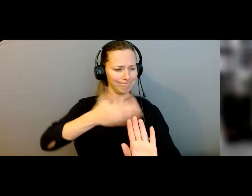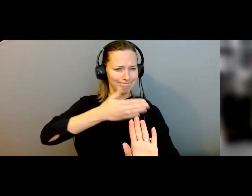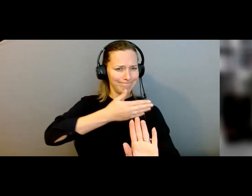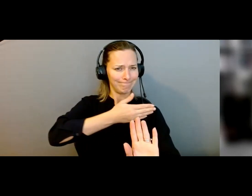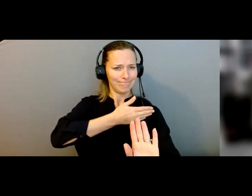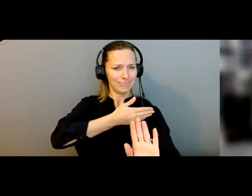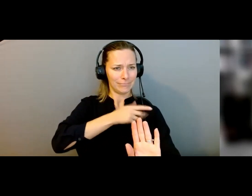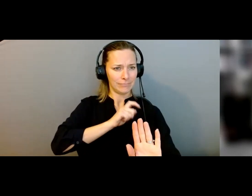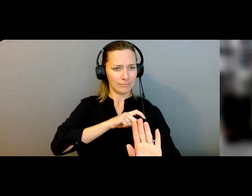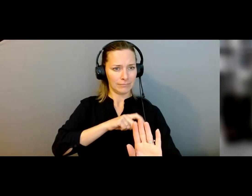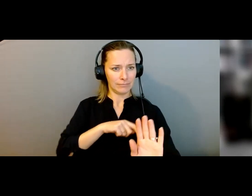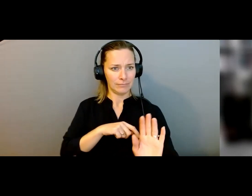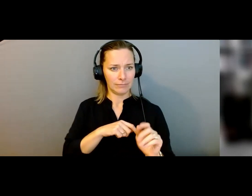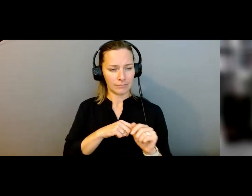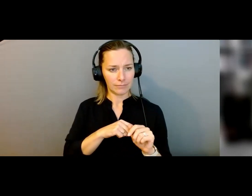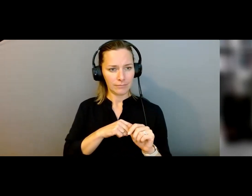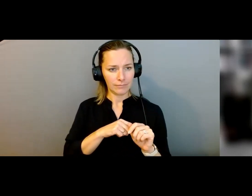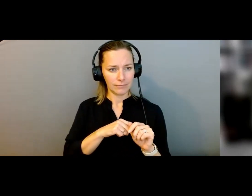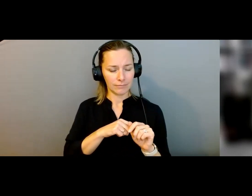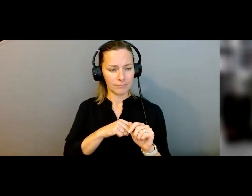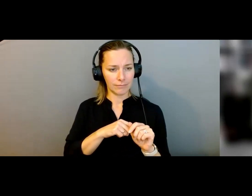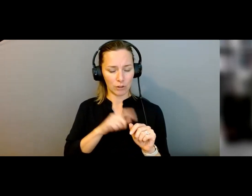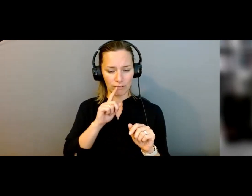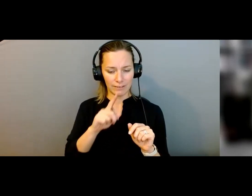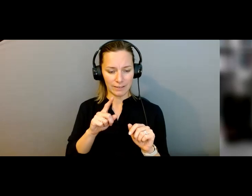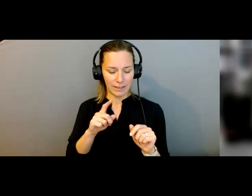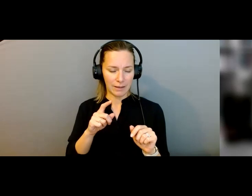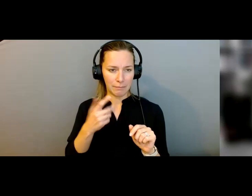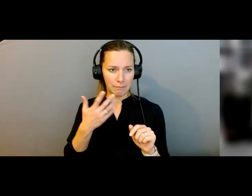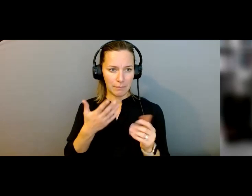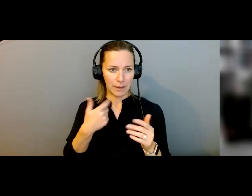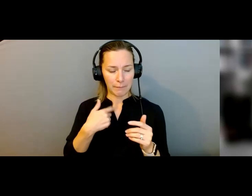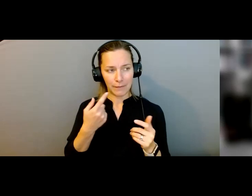there's a place of transformation. And maybe I have a little bit of rose-colored glasses.